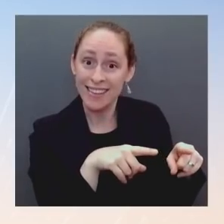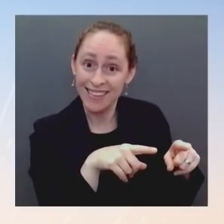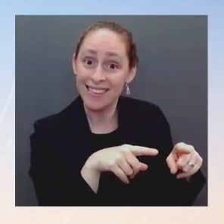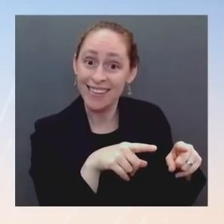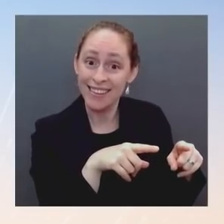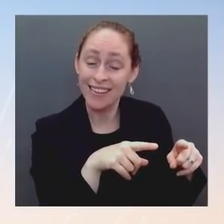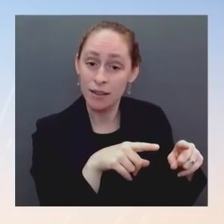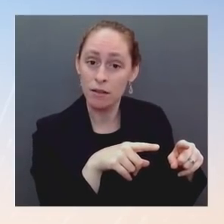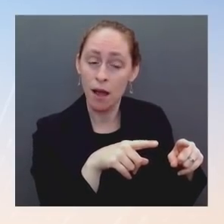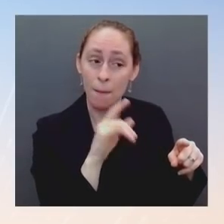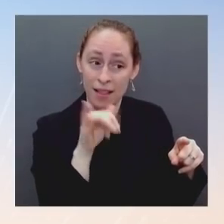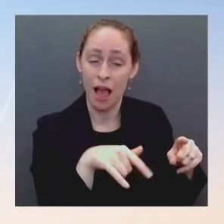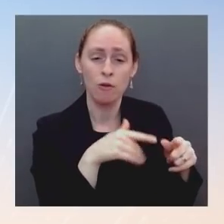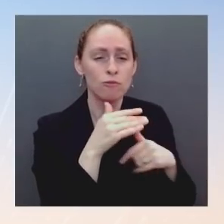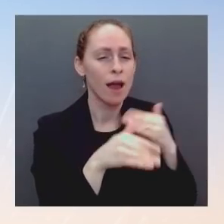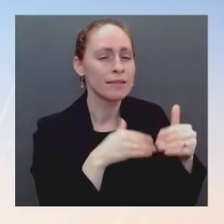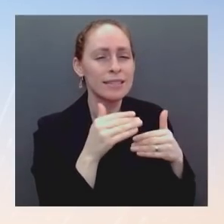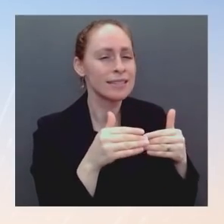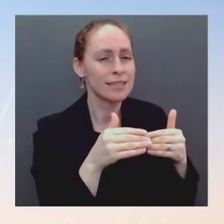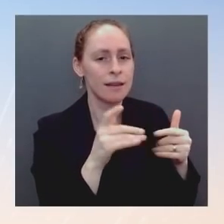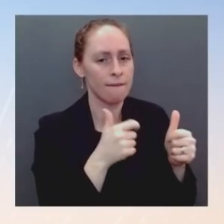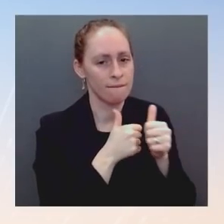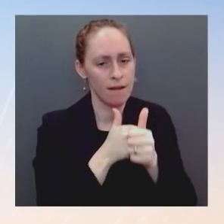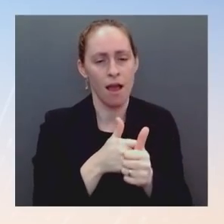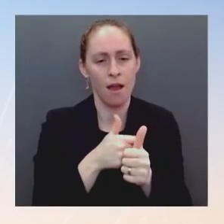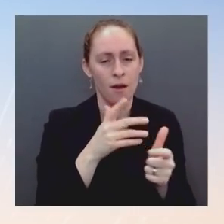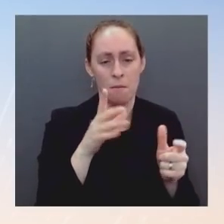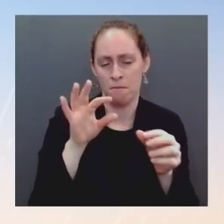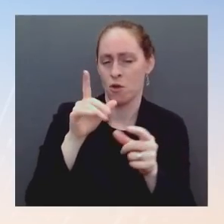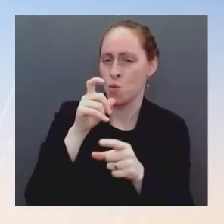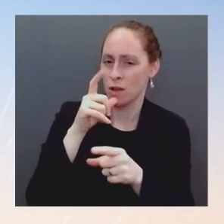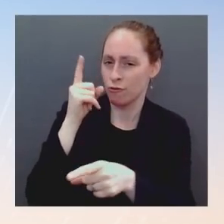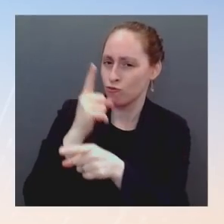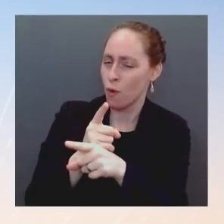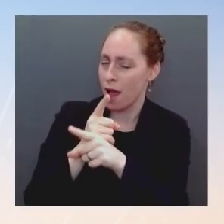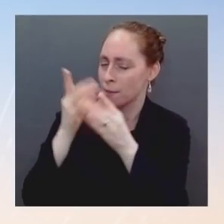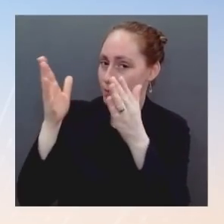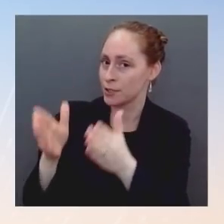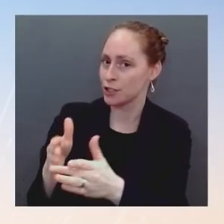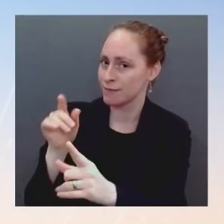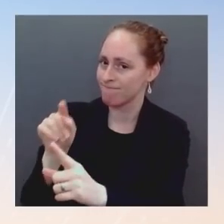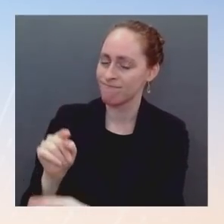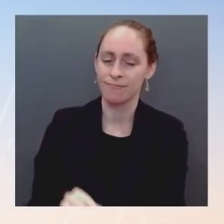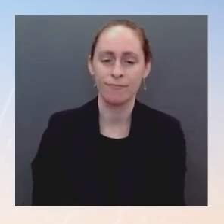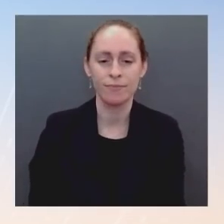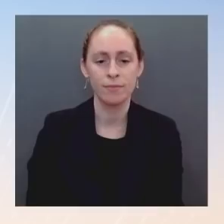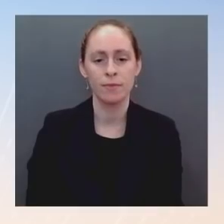The Press: So, the President today -- two topics. It's on inflation, the first one. The President told governors today, quote,